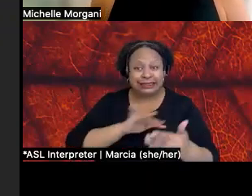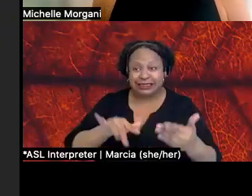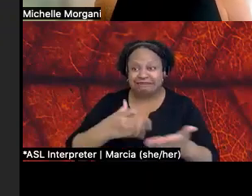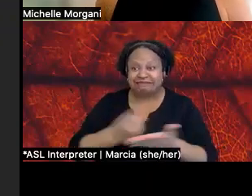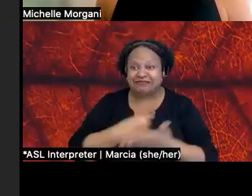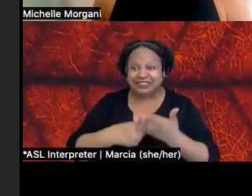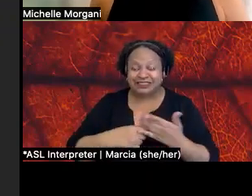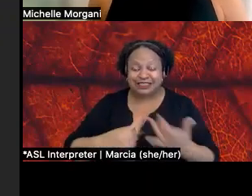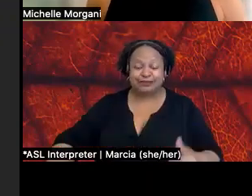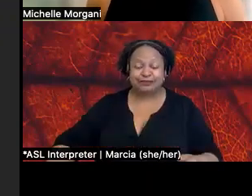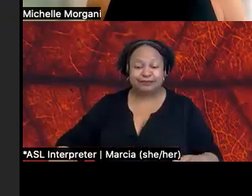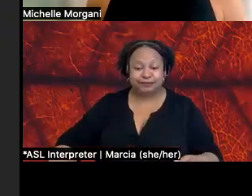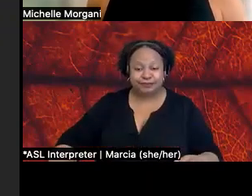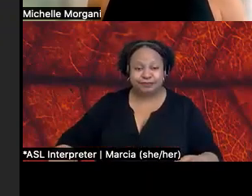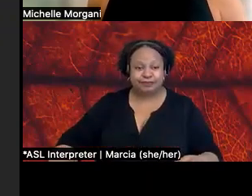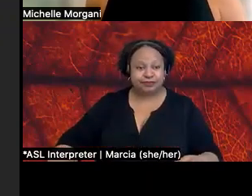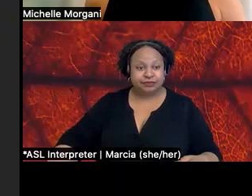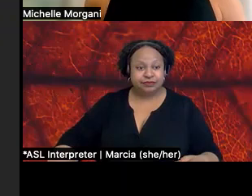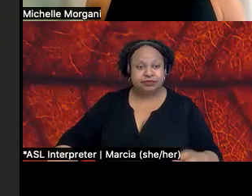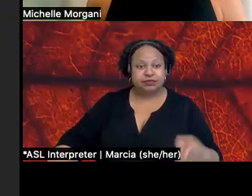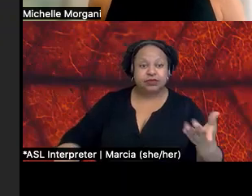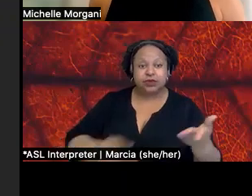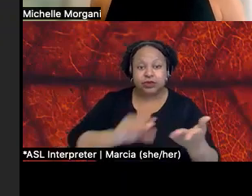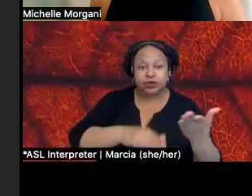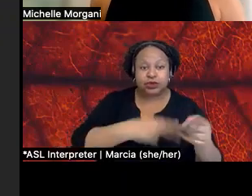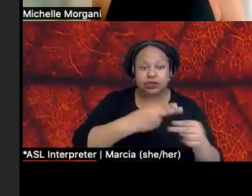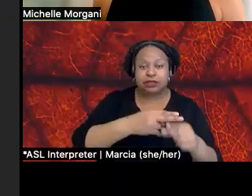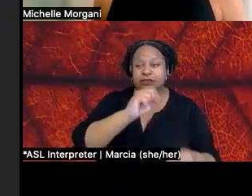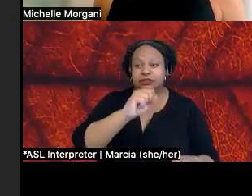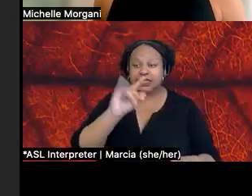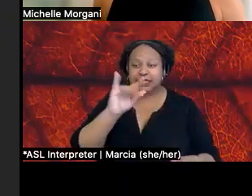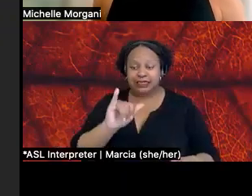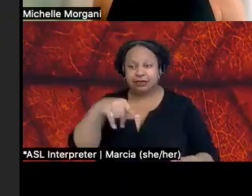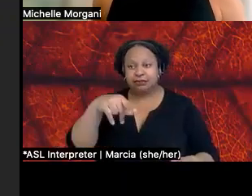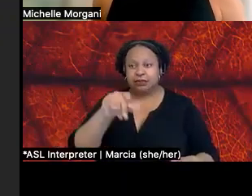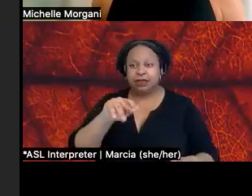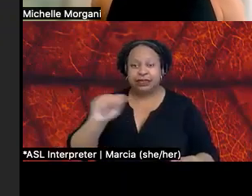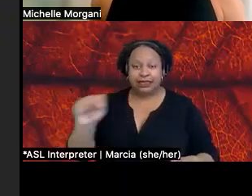We are working here with Sandy Plankett, who is again a third year medical student,